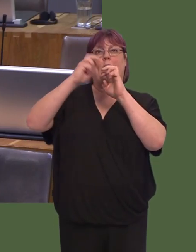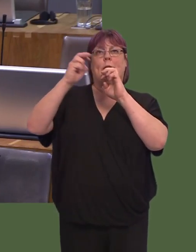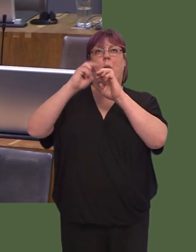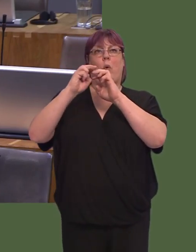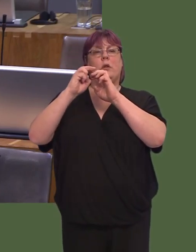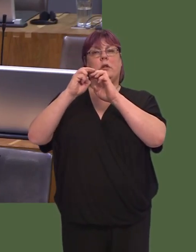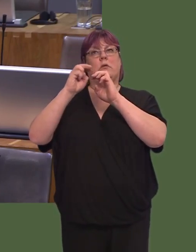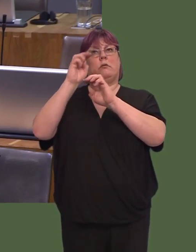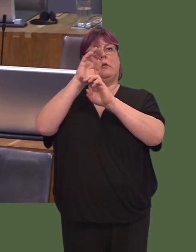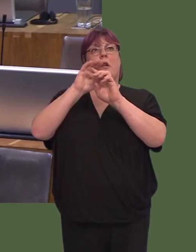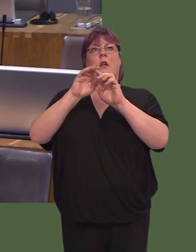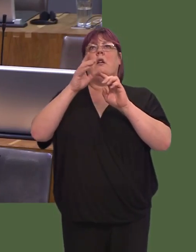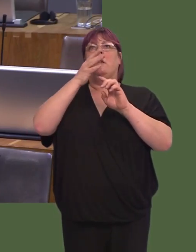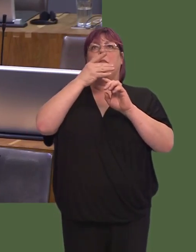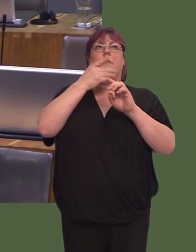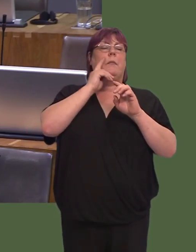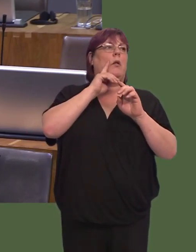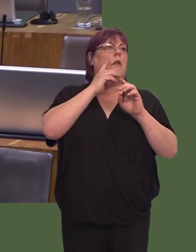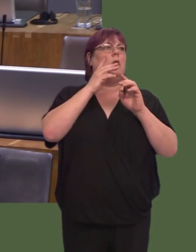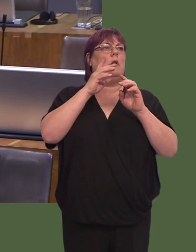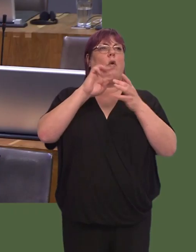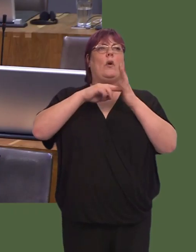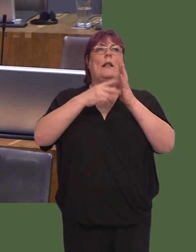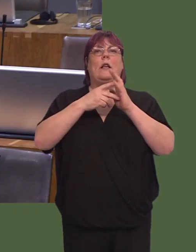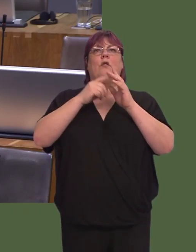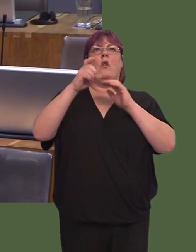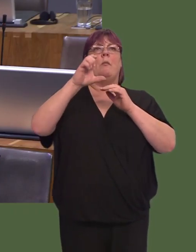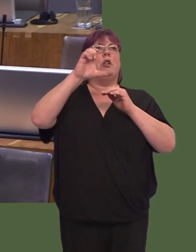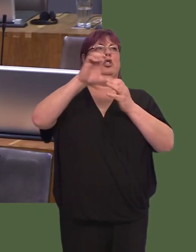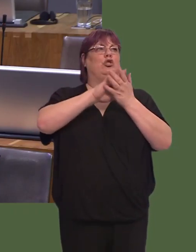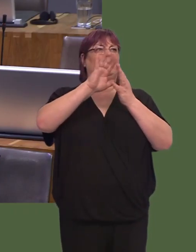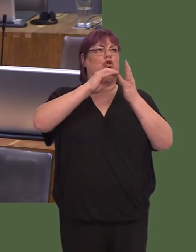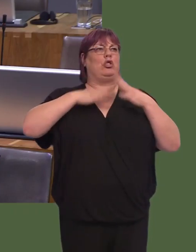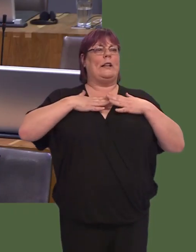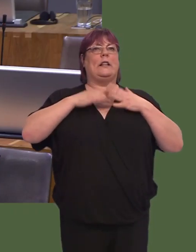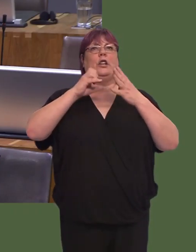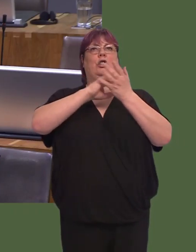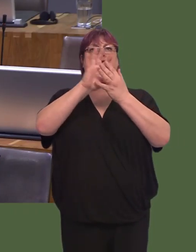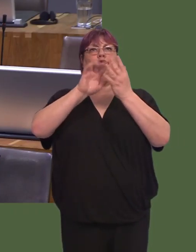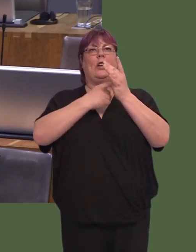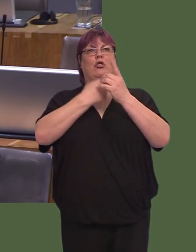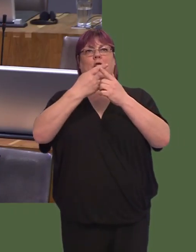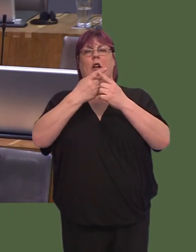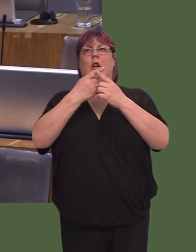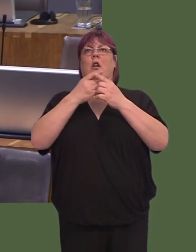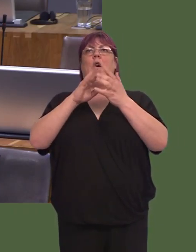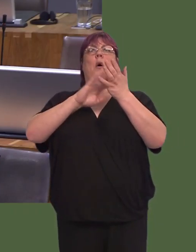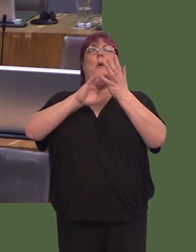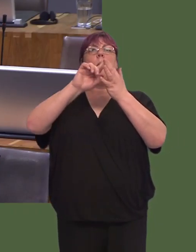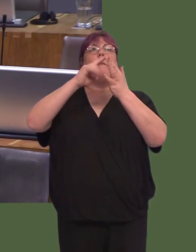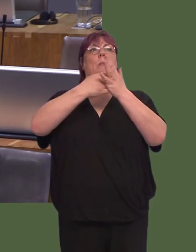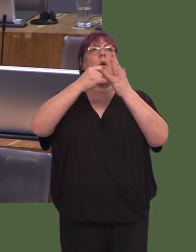Representatives from Cheshire West and Chester, Merseyside travel and Wirral are members of the north Wales and north-east Wales metro steering group to ensure we plan and deliver